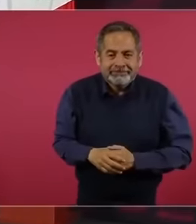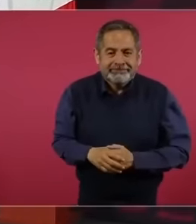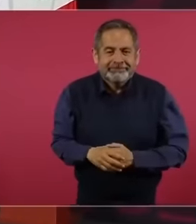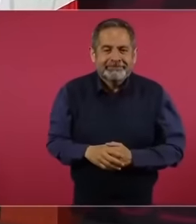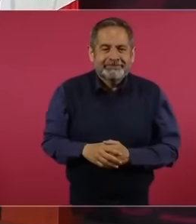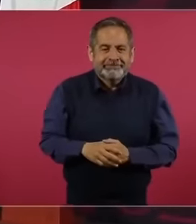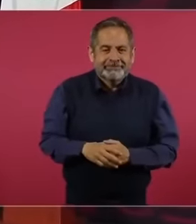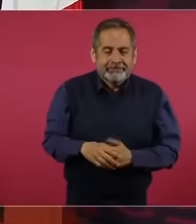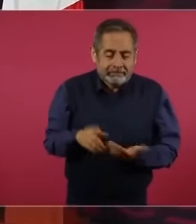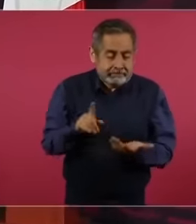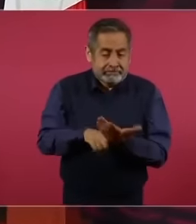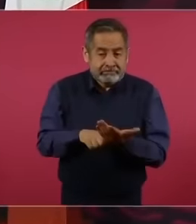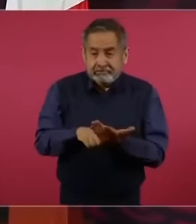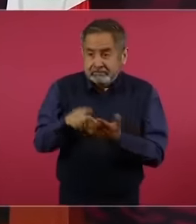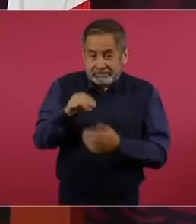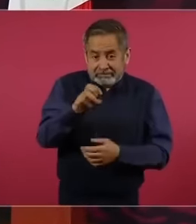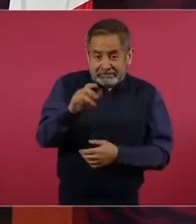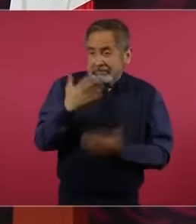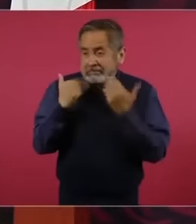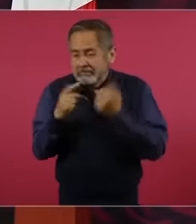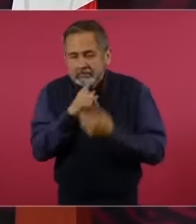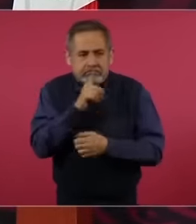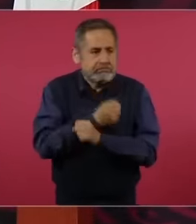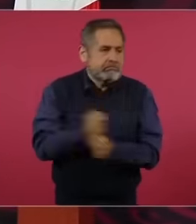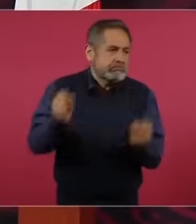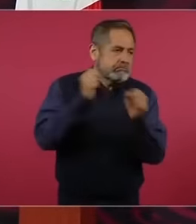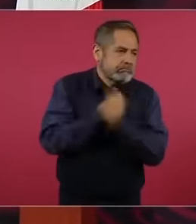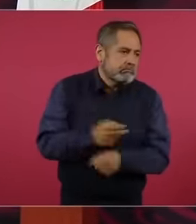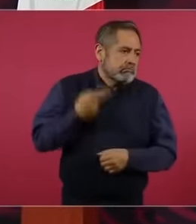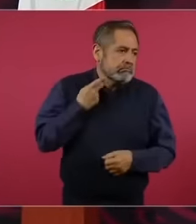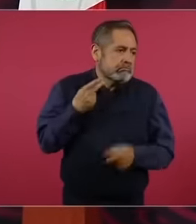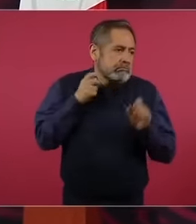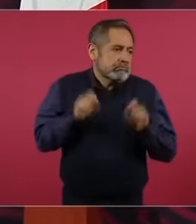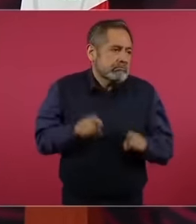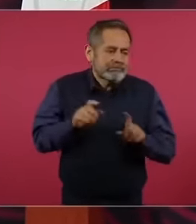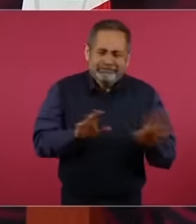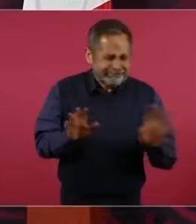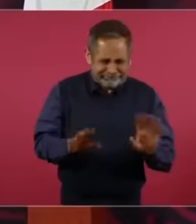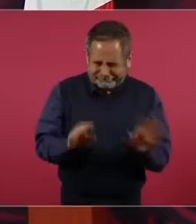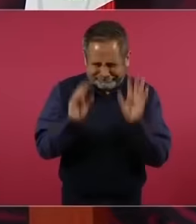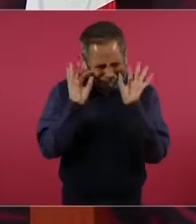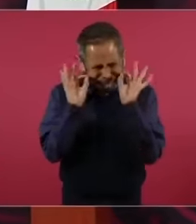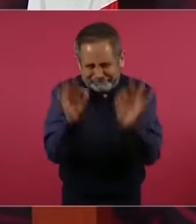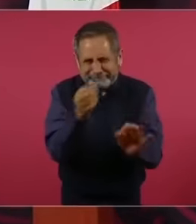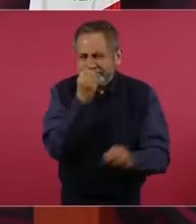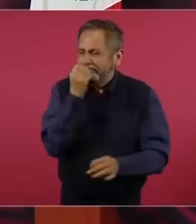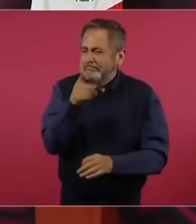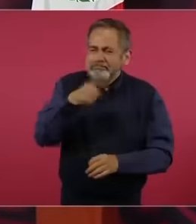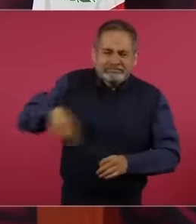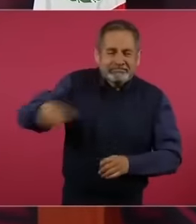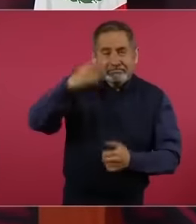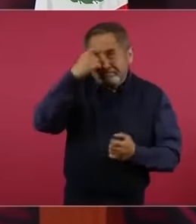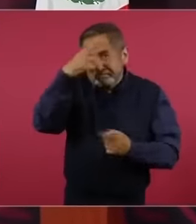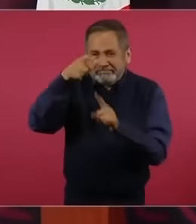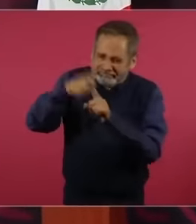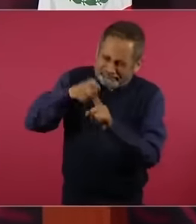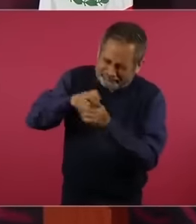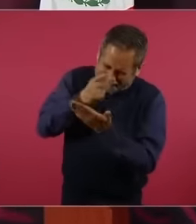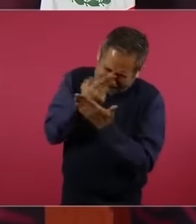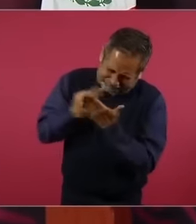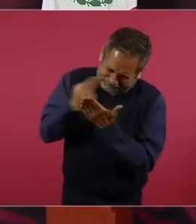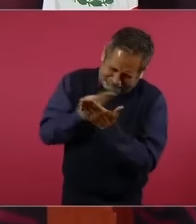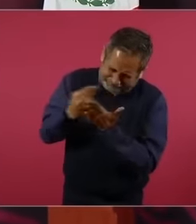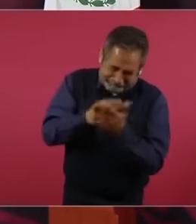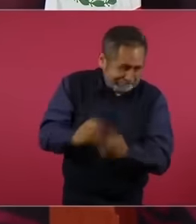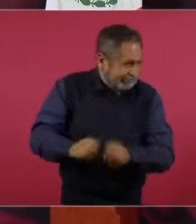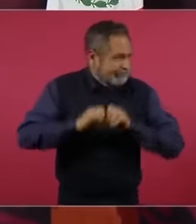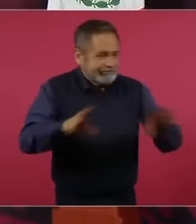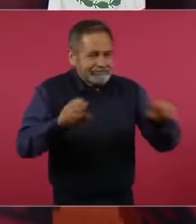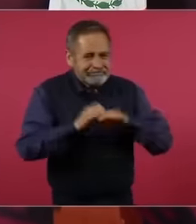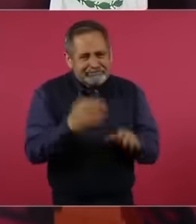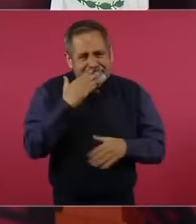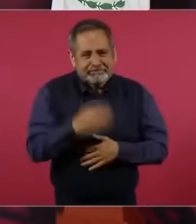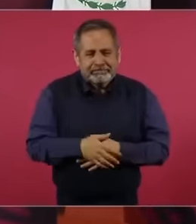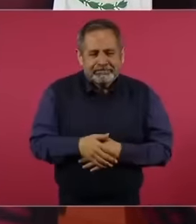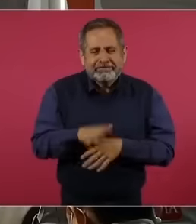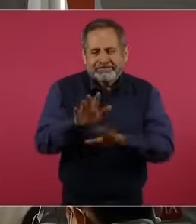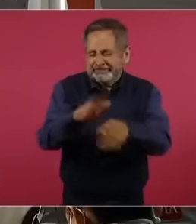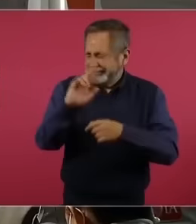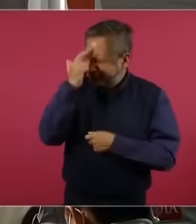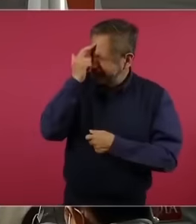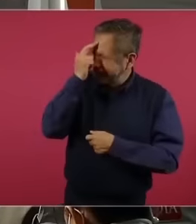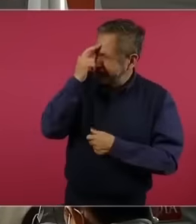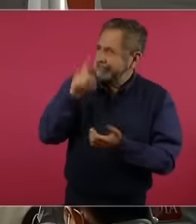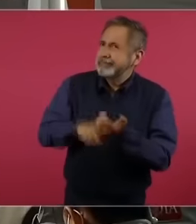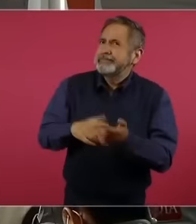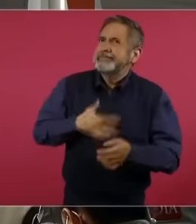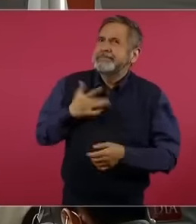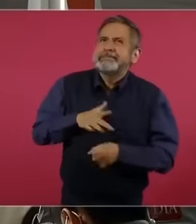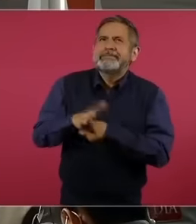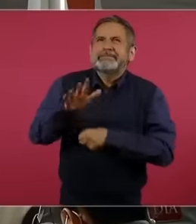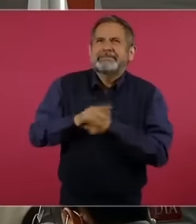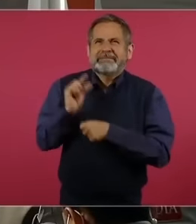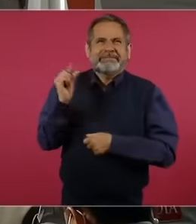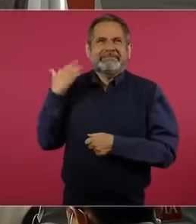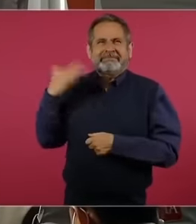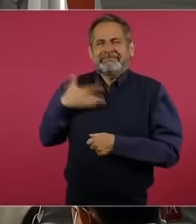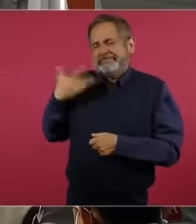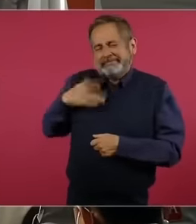it wouldn't all be very boring but it's funny let's see if I remember something recent after a while I